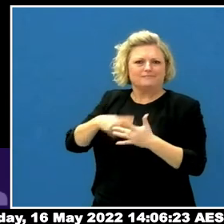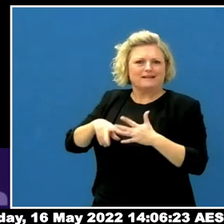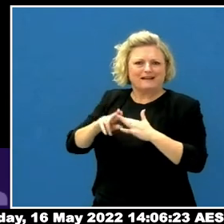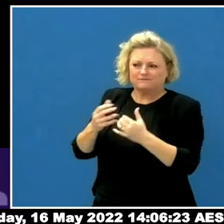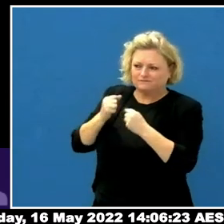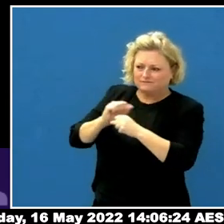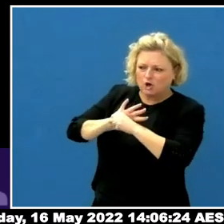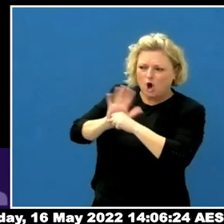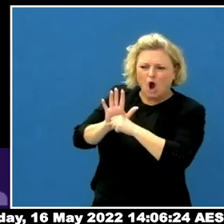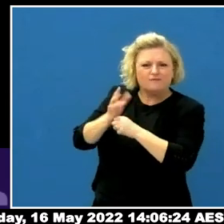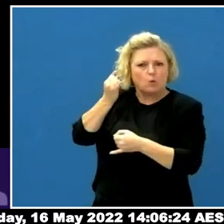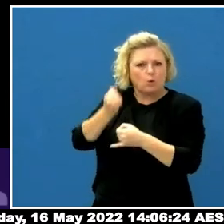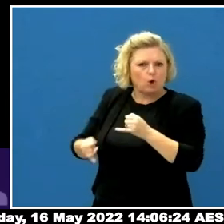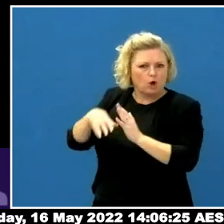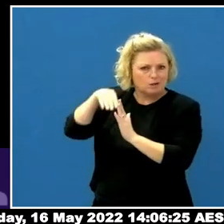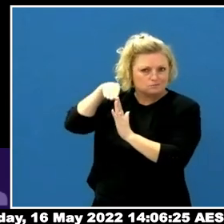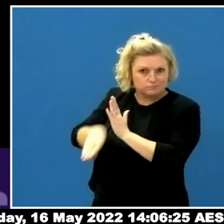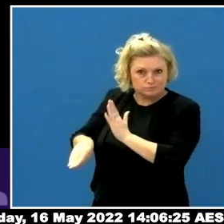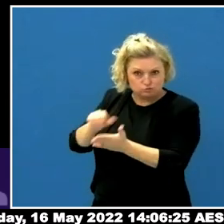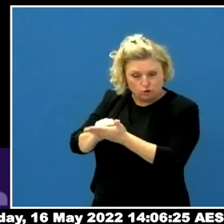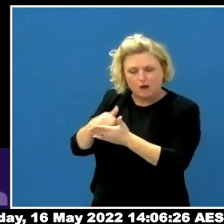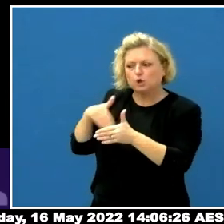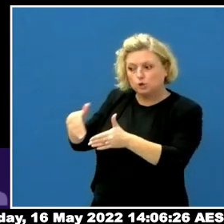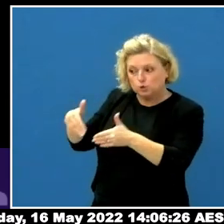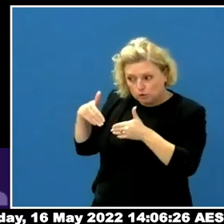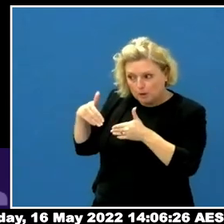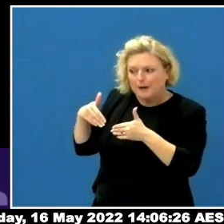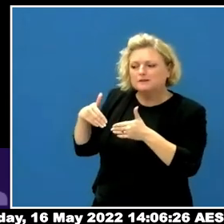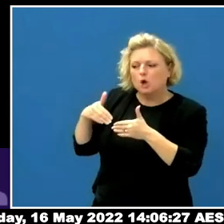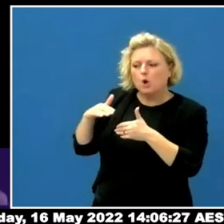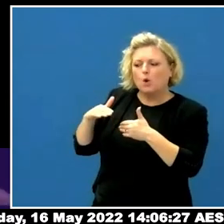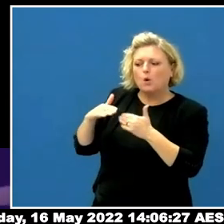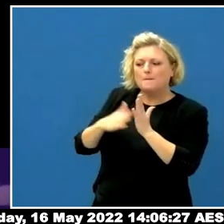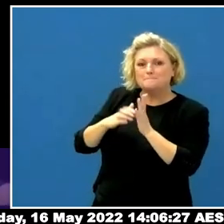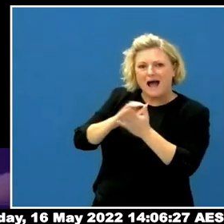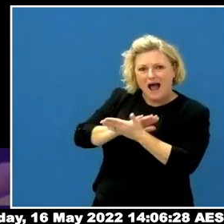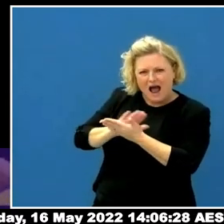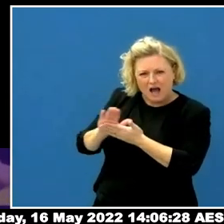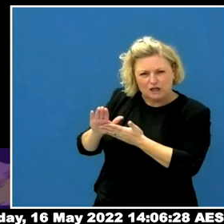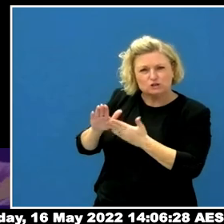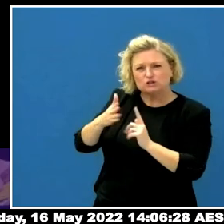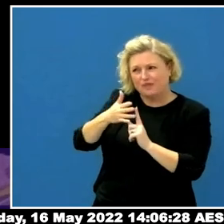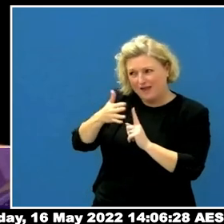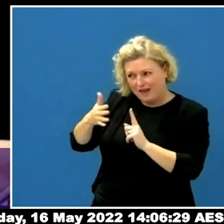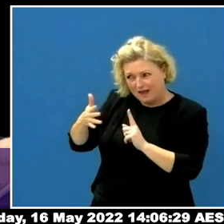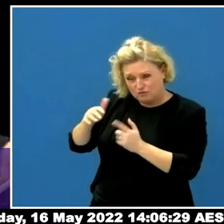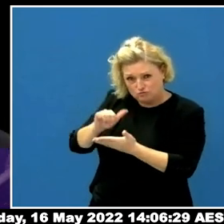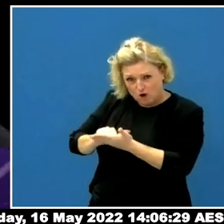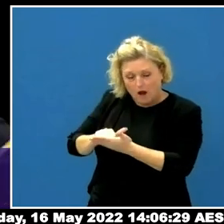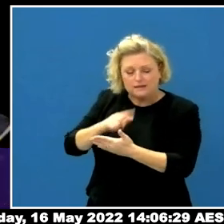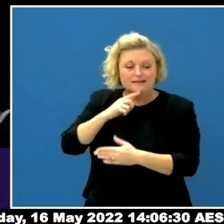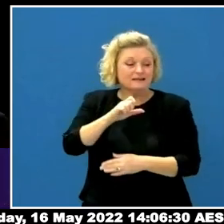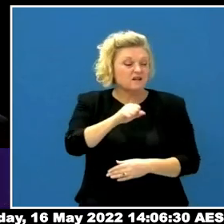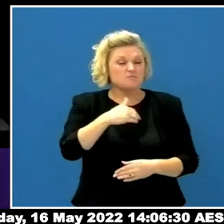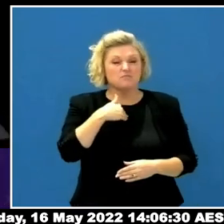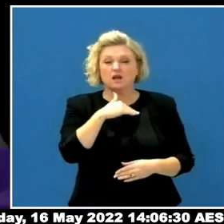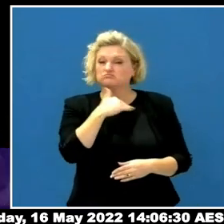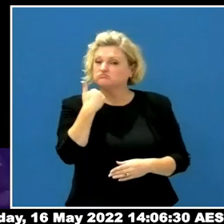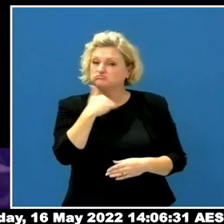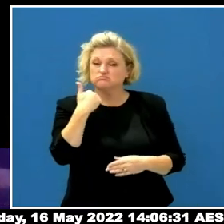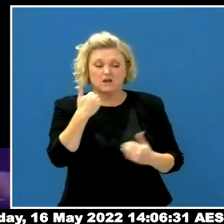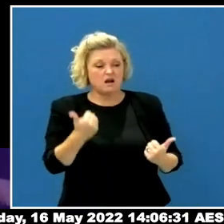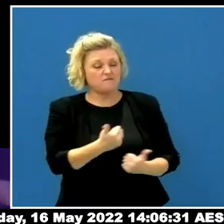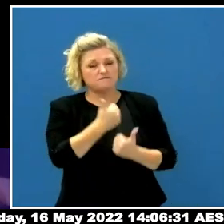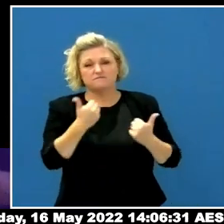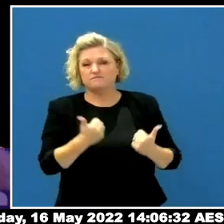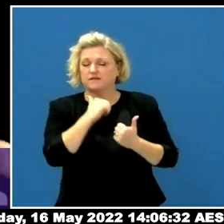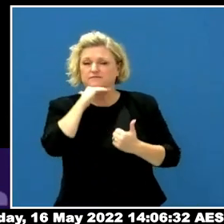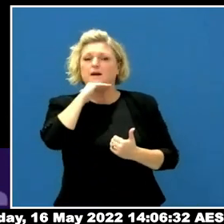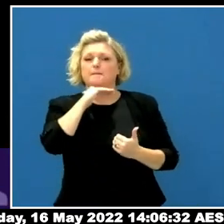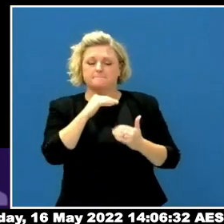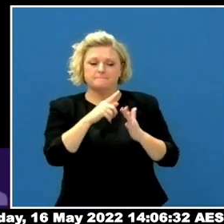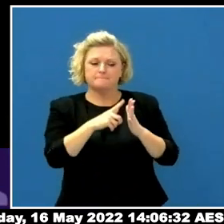roughly? LILLY: Yes, and I'd had enough at that stage because back in 2019 - July 2019 -